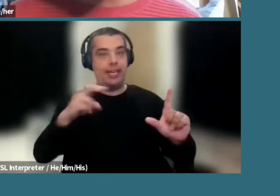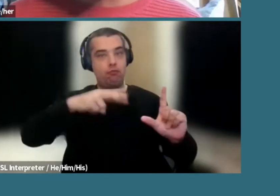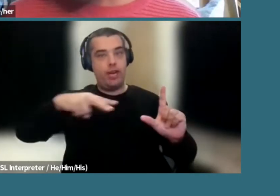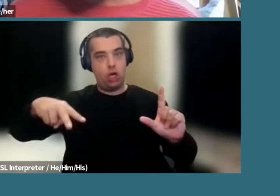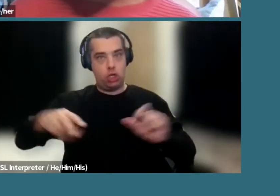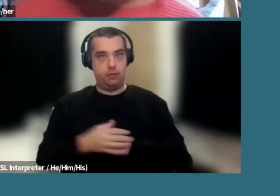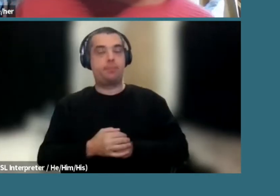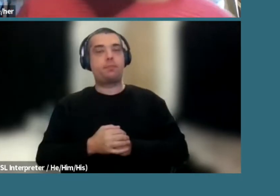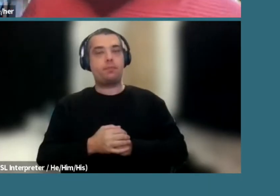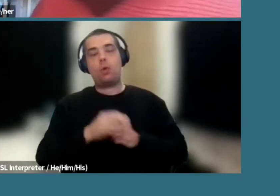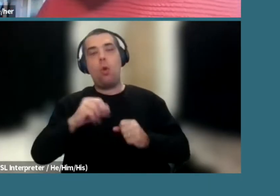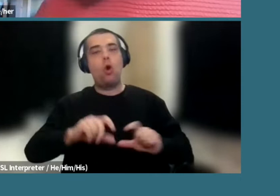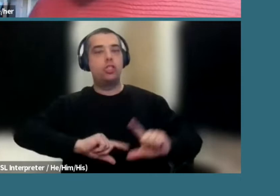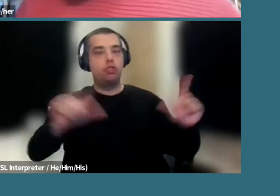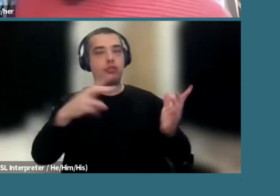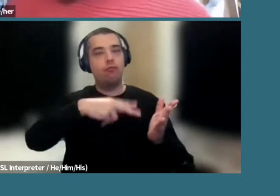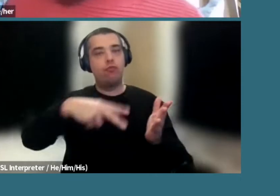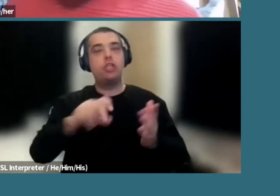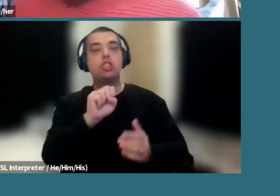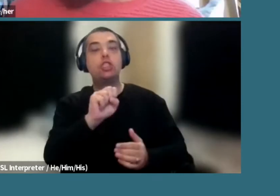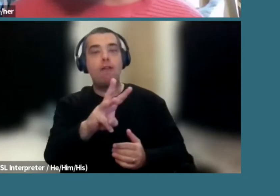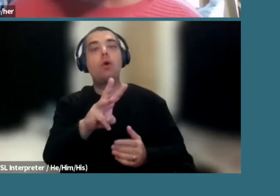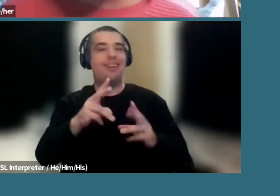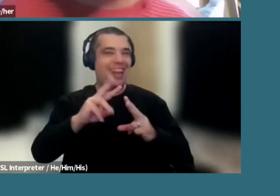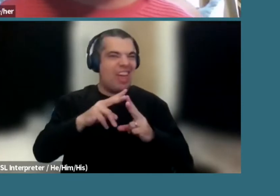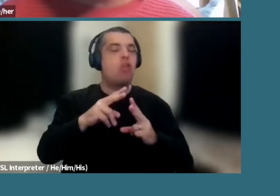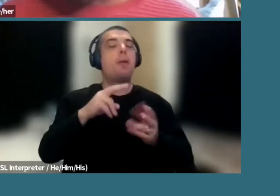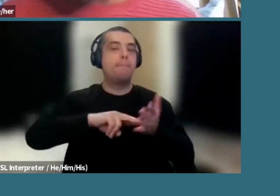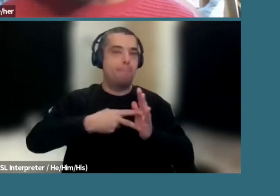or screen reader software, which can either mean something that is